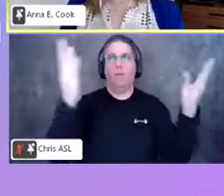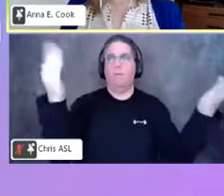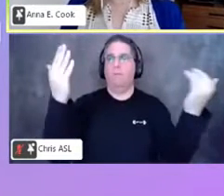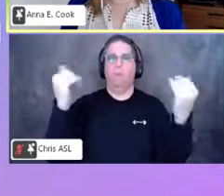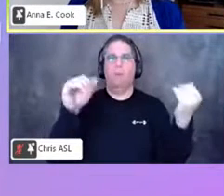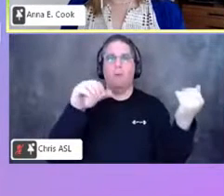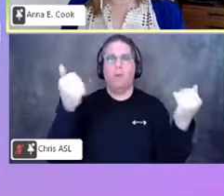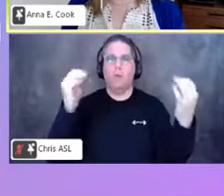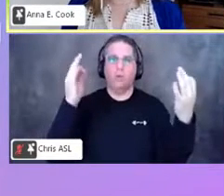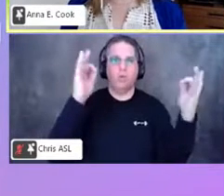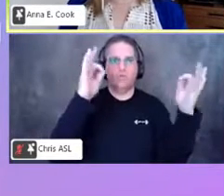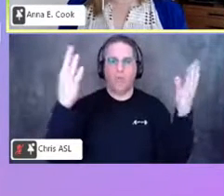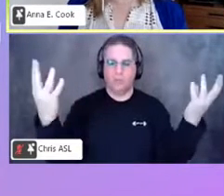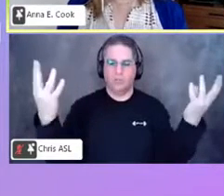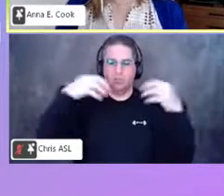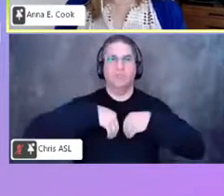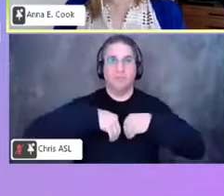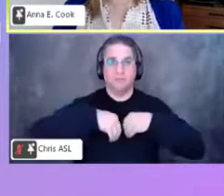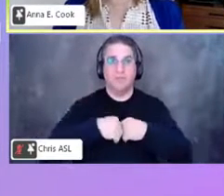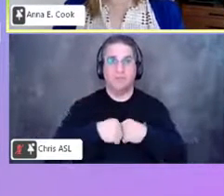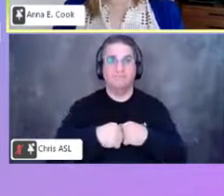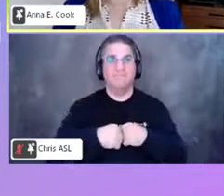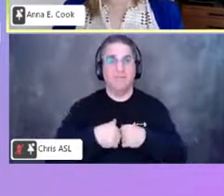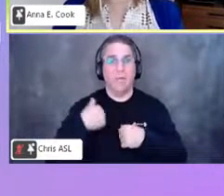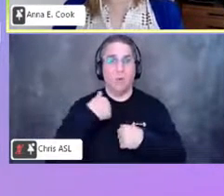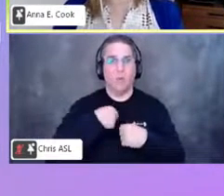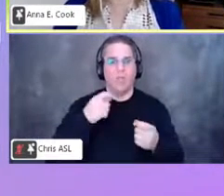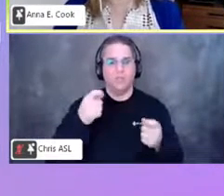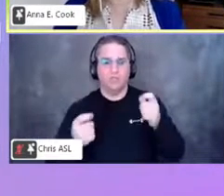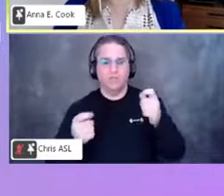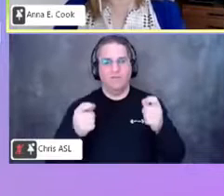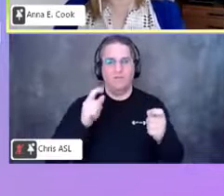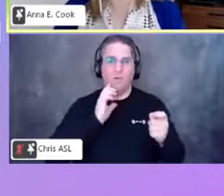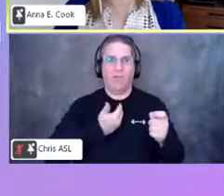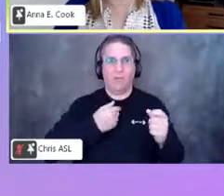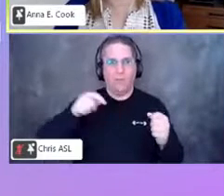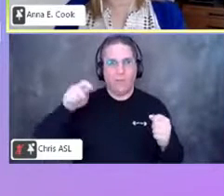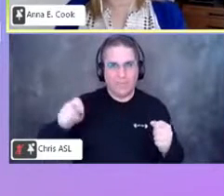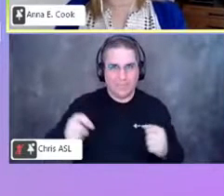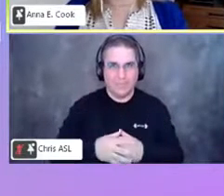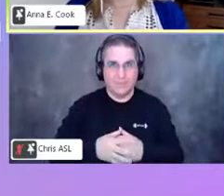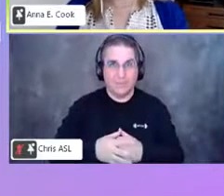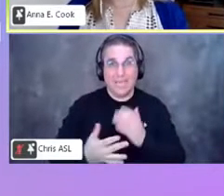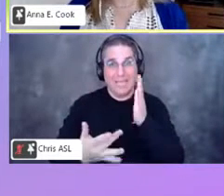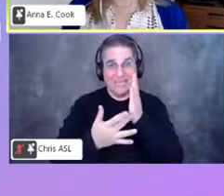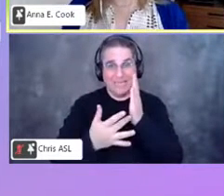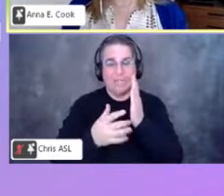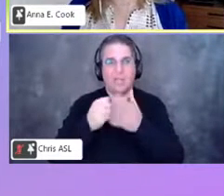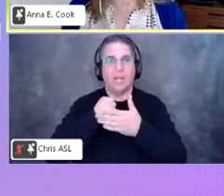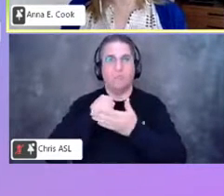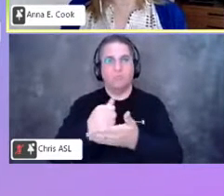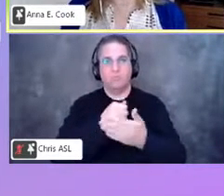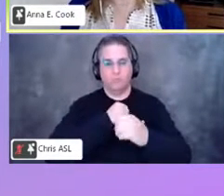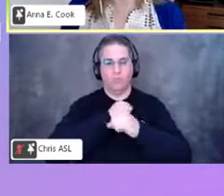demands we can use technology to protect scarce attention and help people direct it